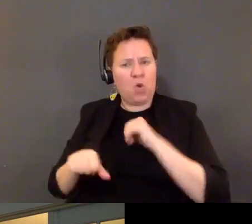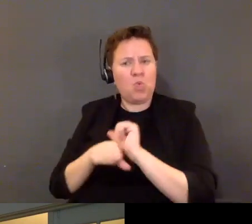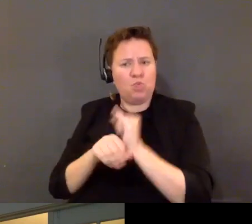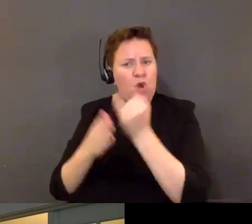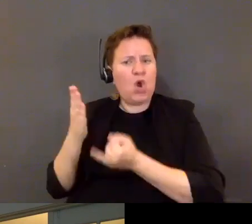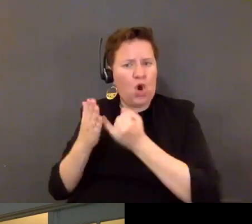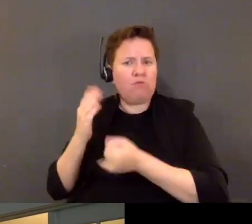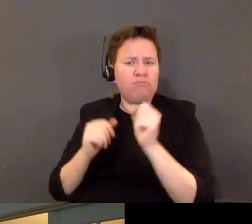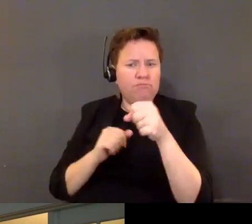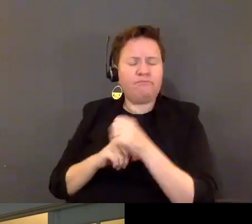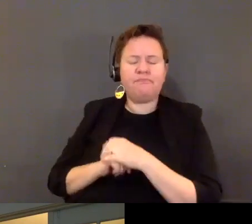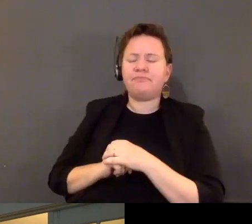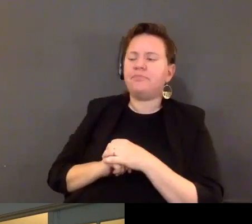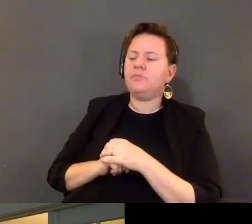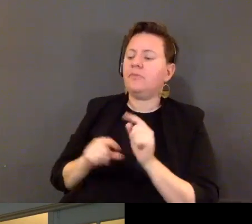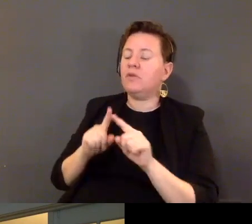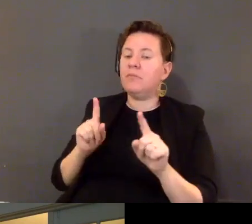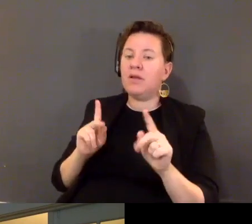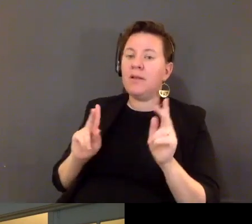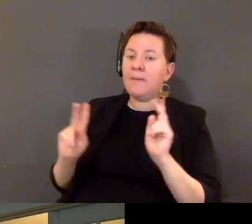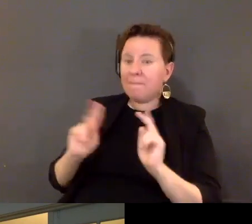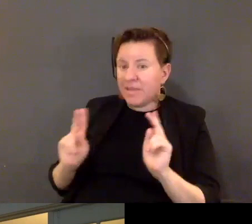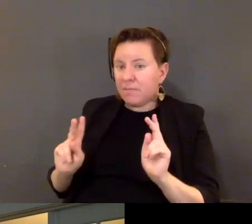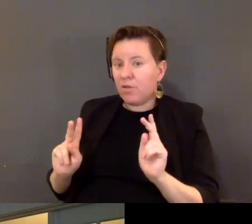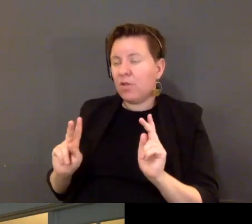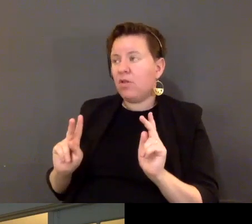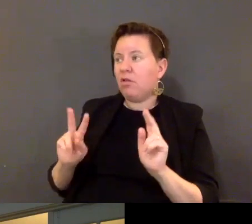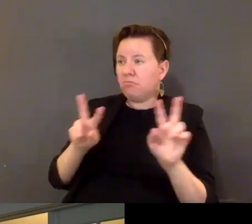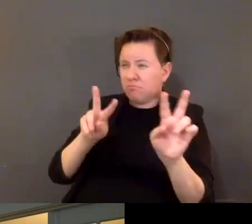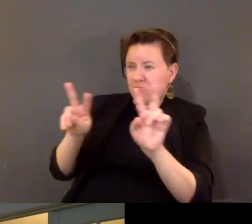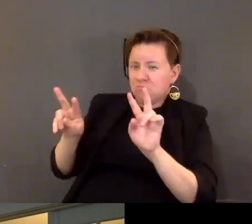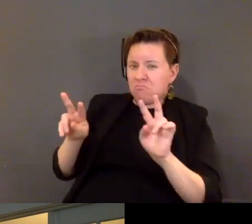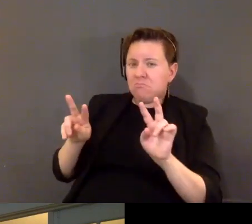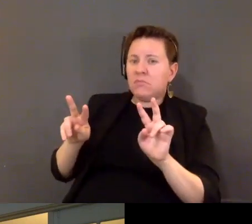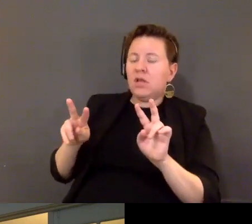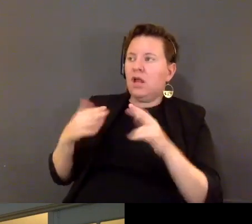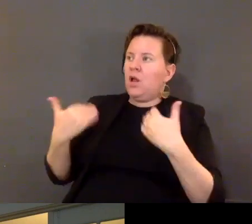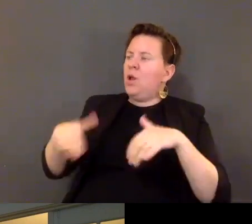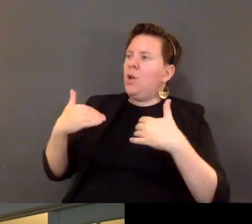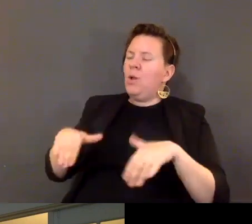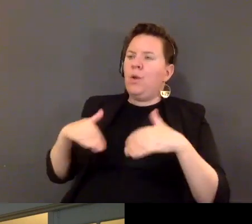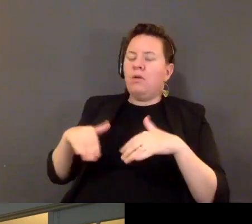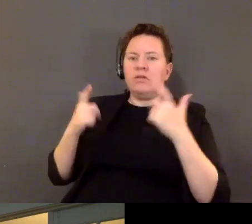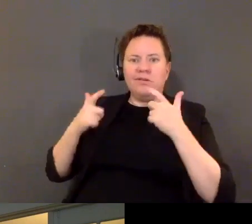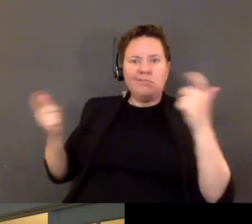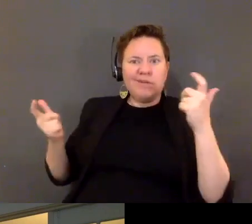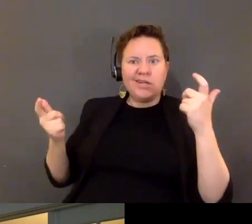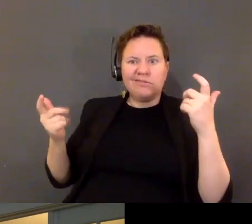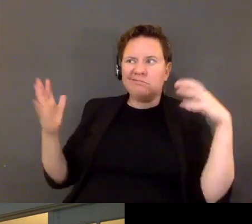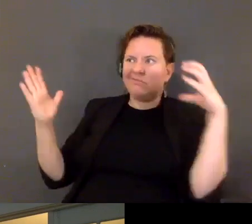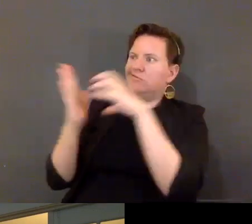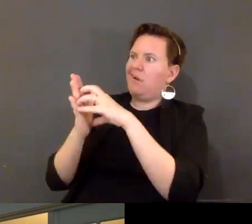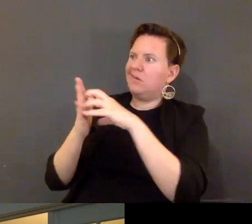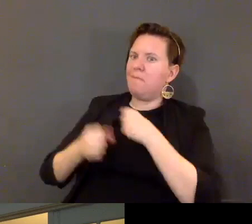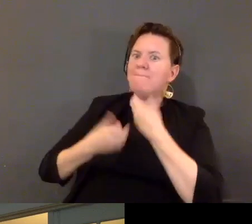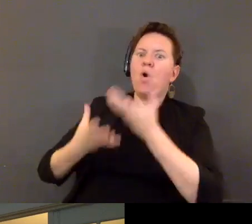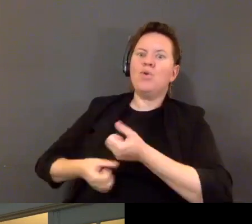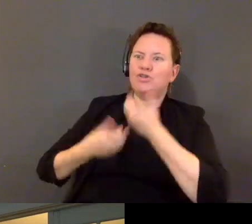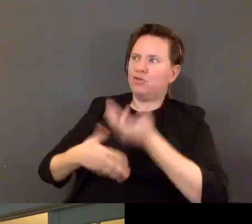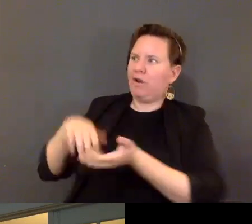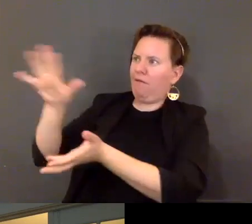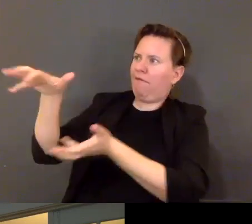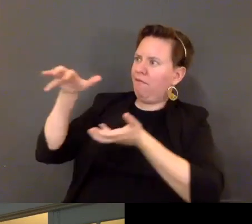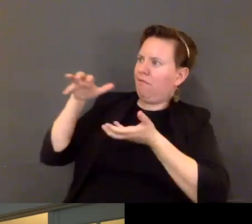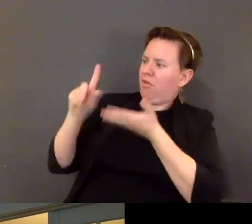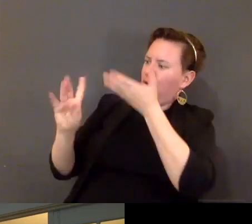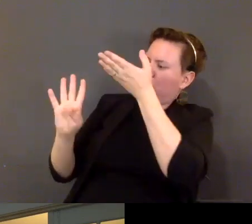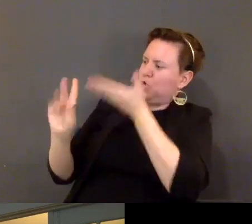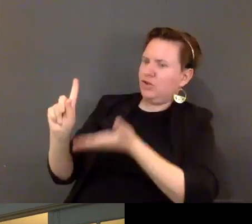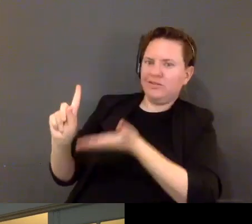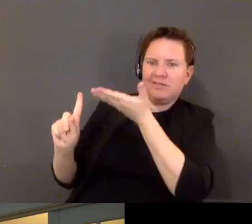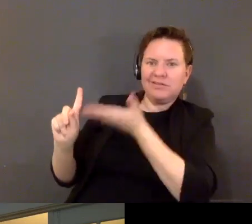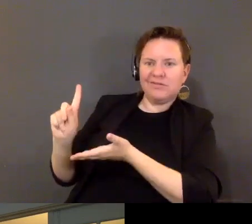uh but people um they're just kind of big chunks of poetry to me and when you're in the studio